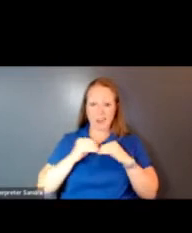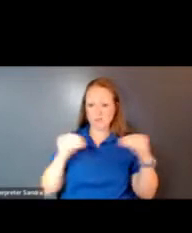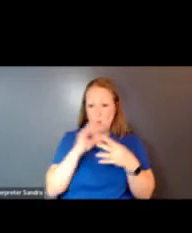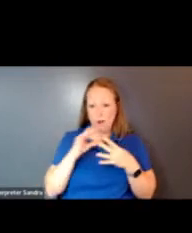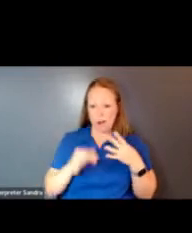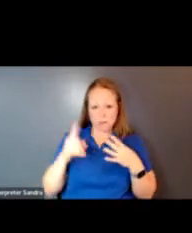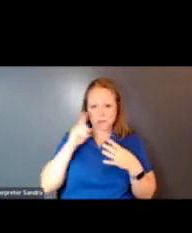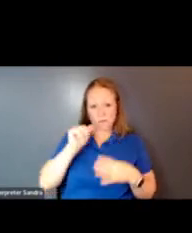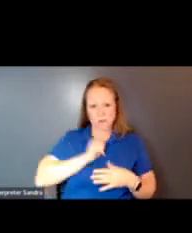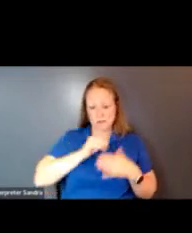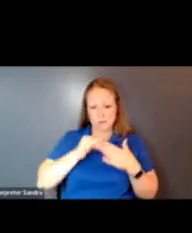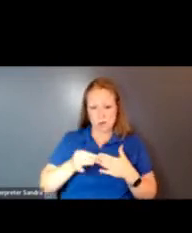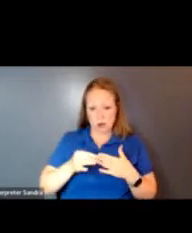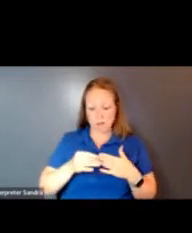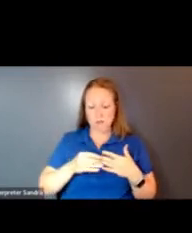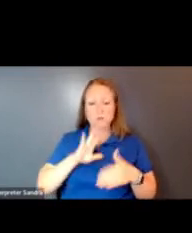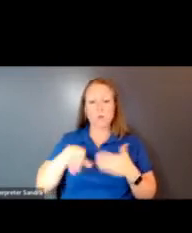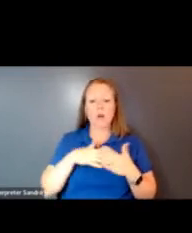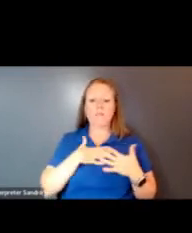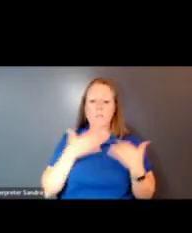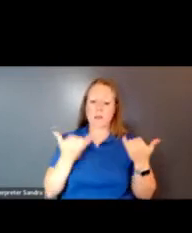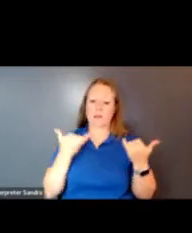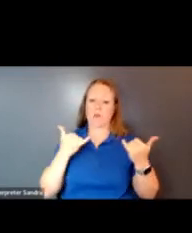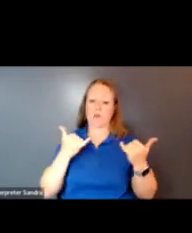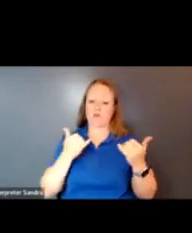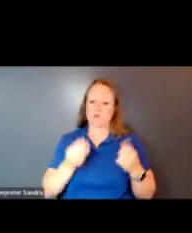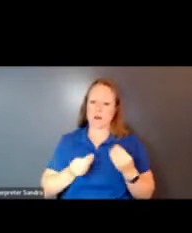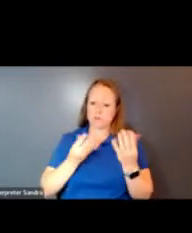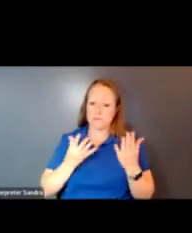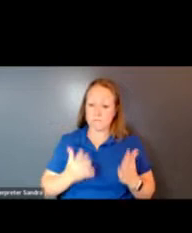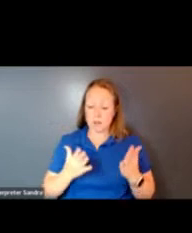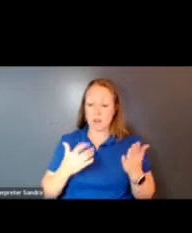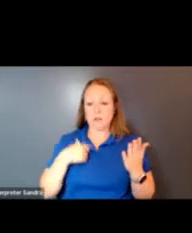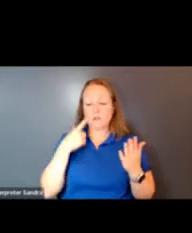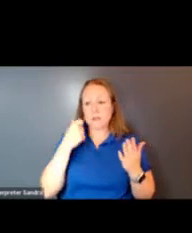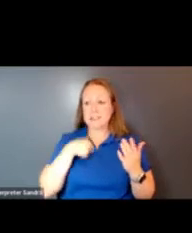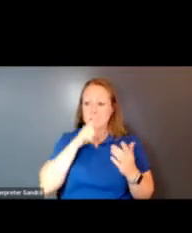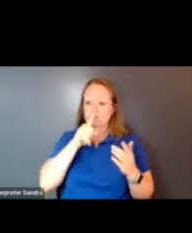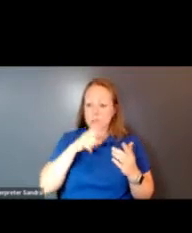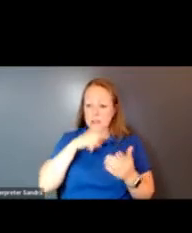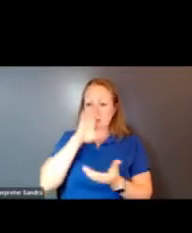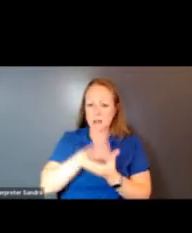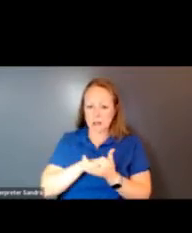my current providers because I really believe in maintaining long term relationships with